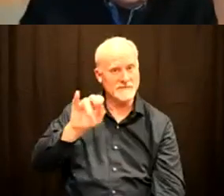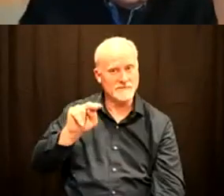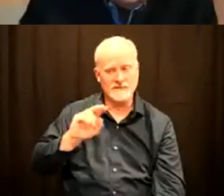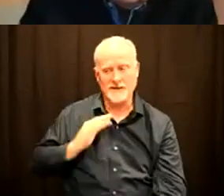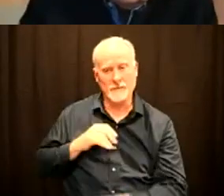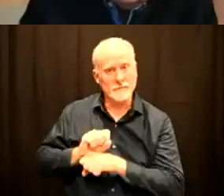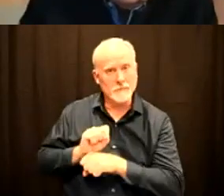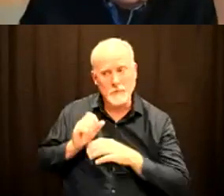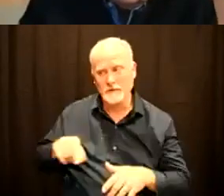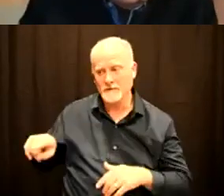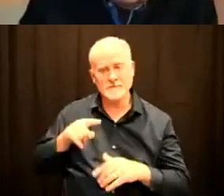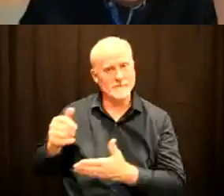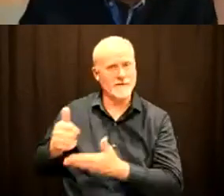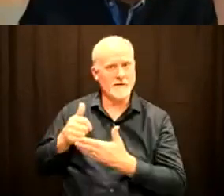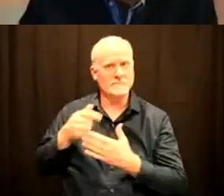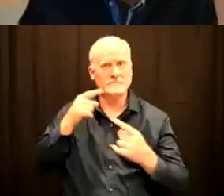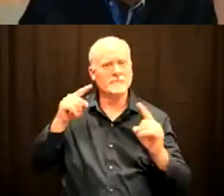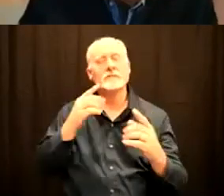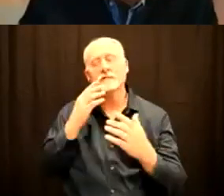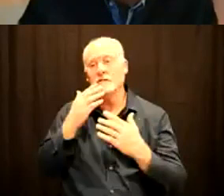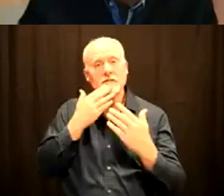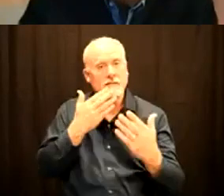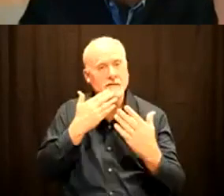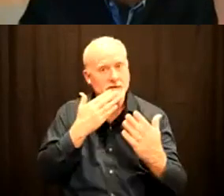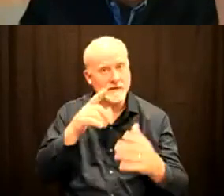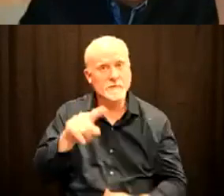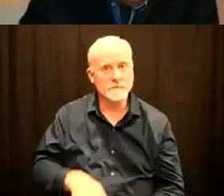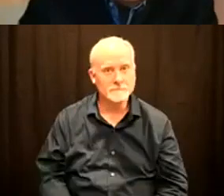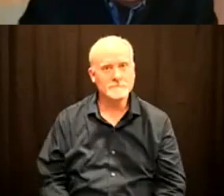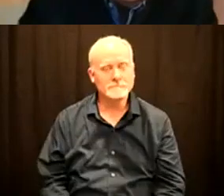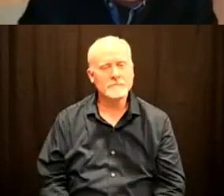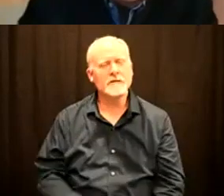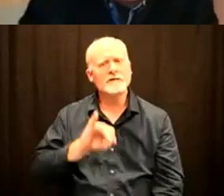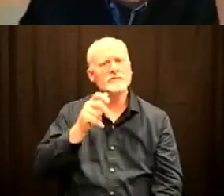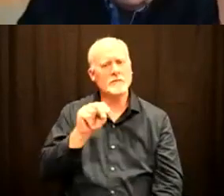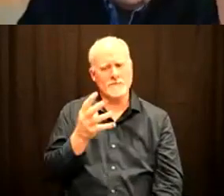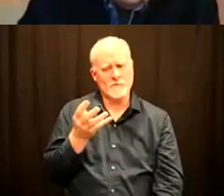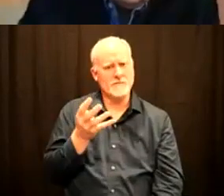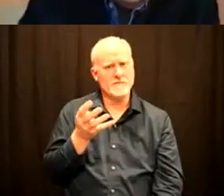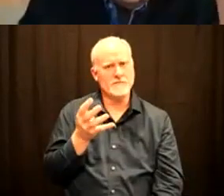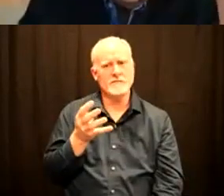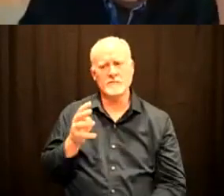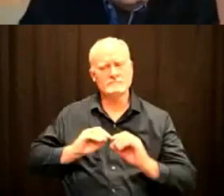accomplish that so let me echo his things as well on january 4th we sent out a message to the campus